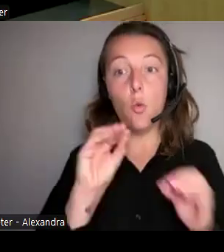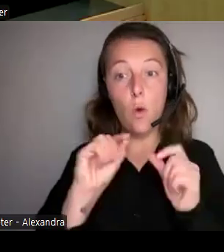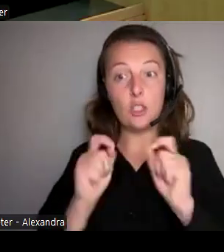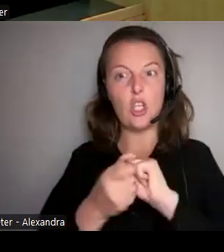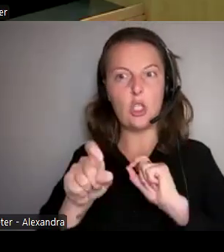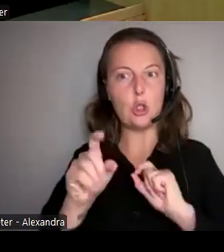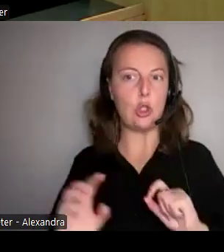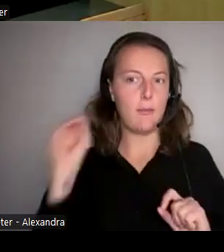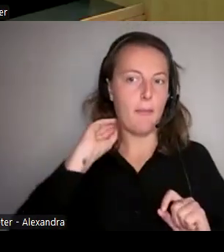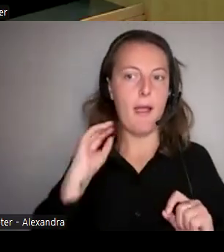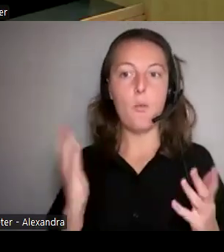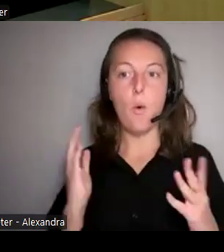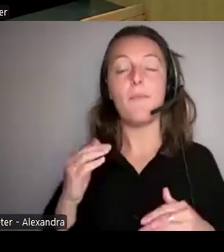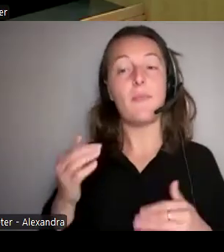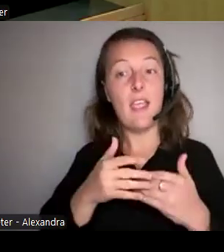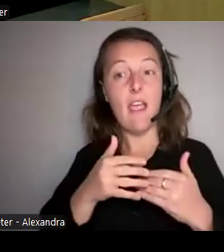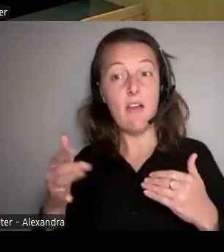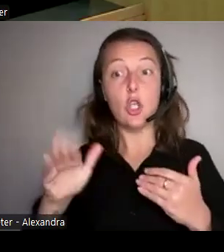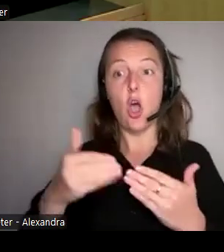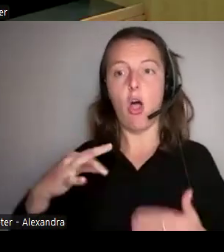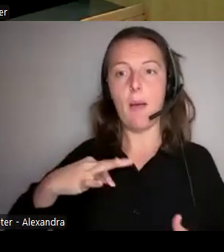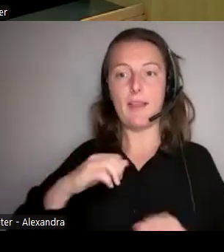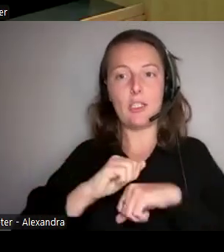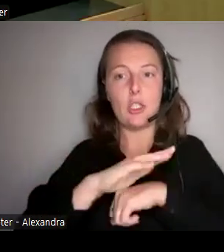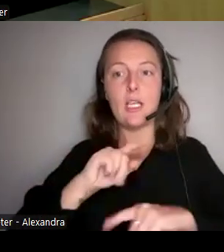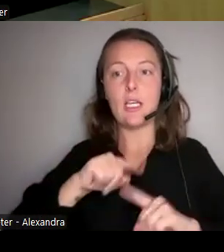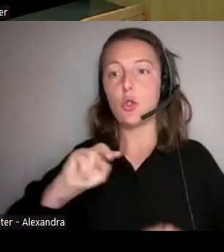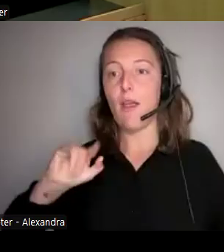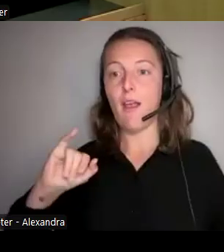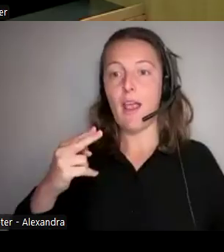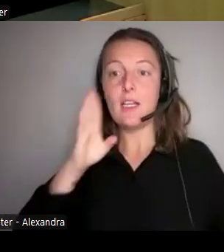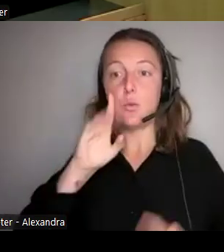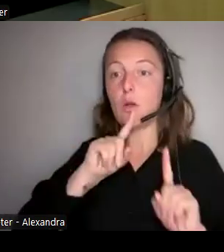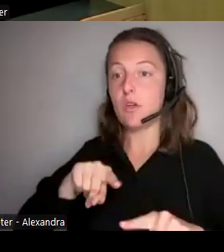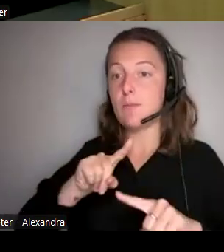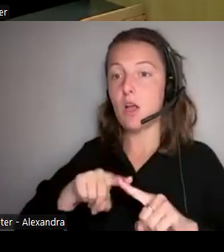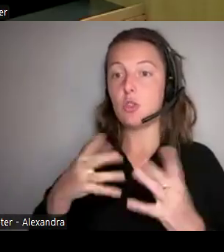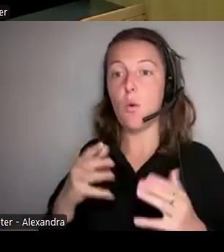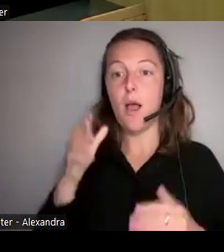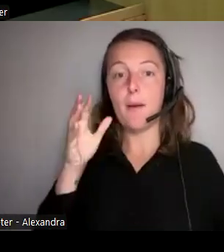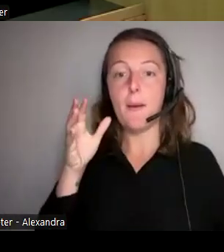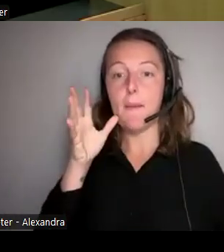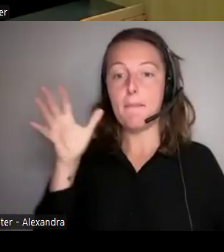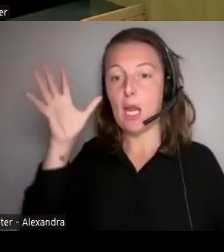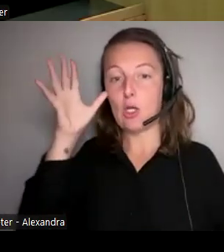that eventually all applications sent to NIH will be in response to parent announcements. Um meaning